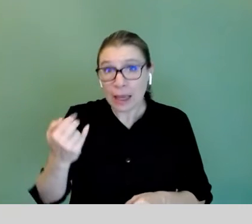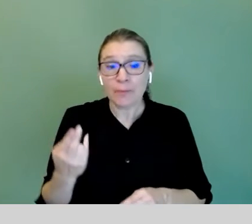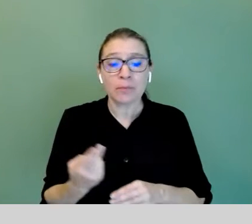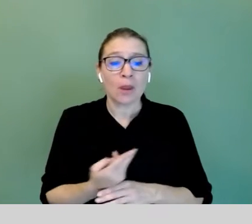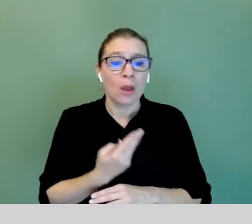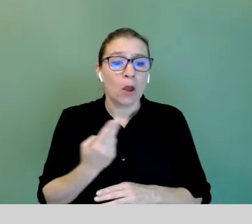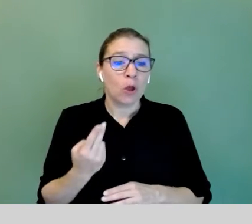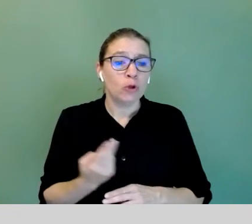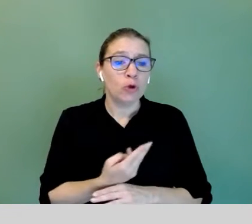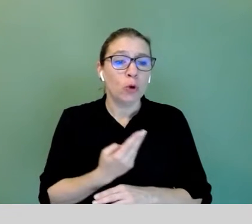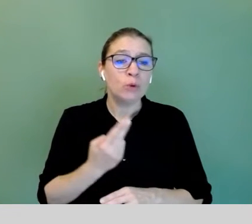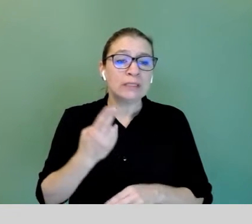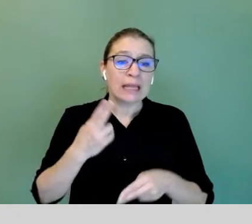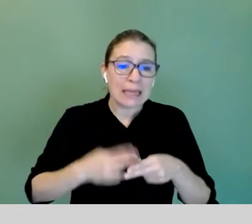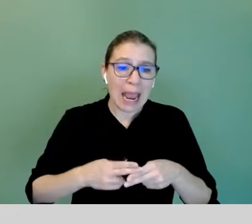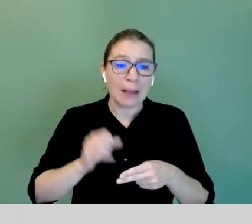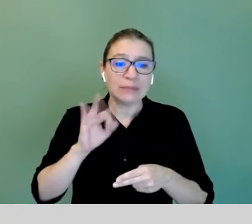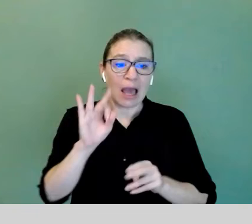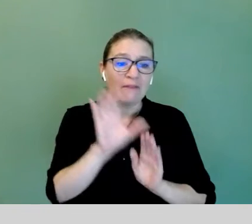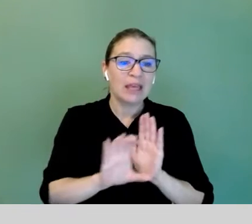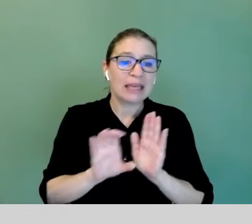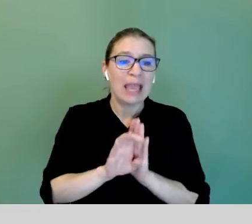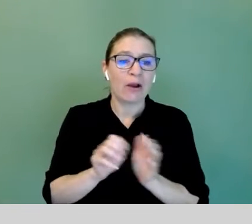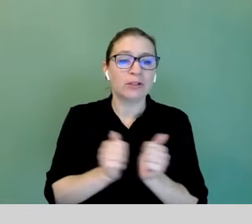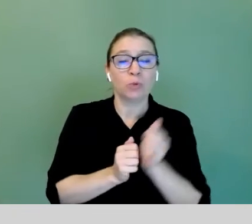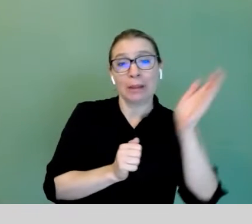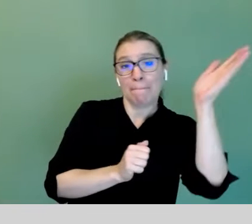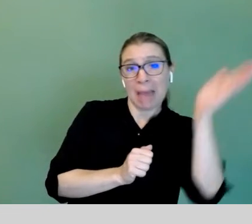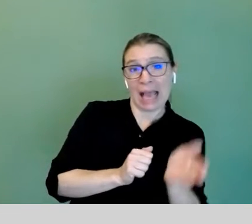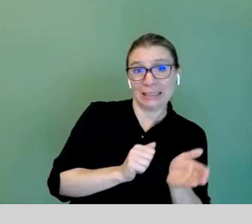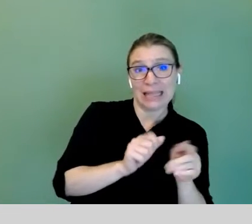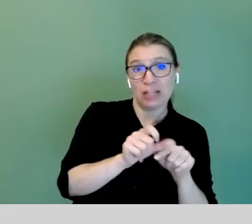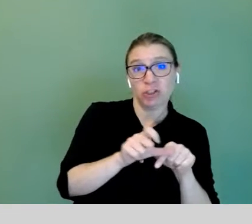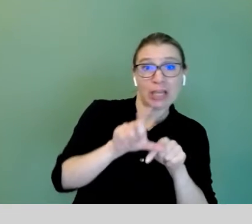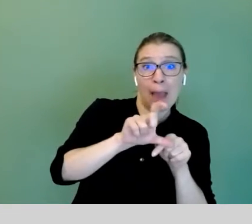Another possibility is to use directly, the names of the characters with backslash capital N